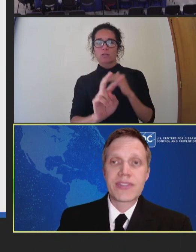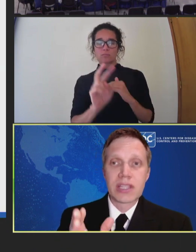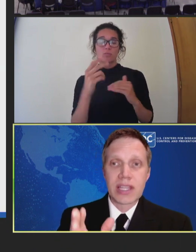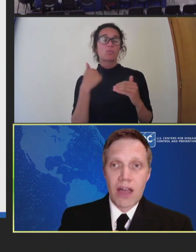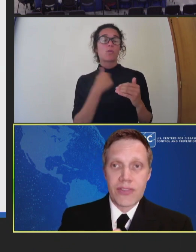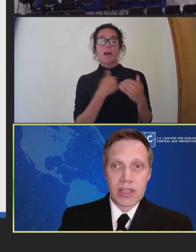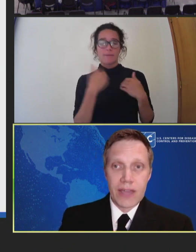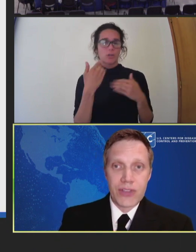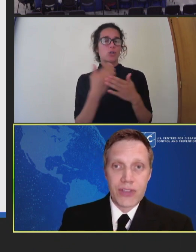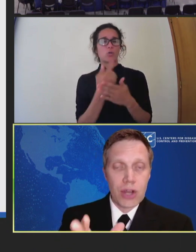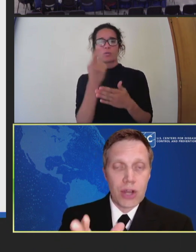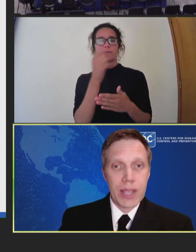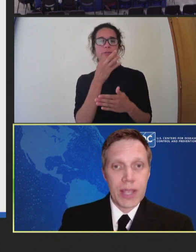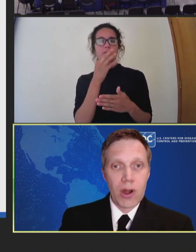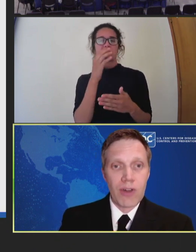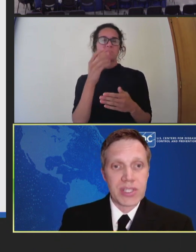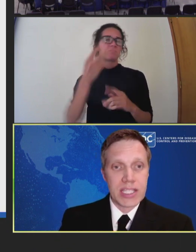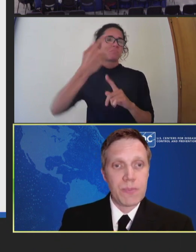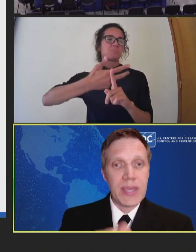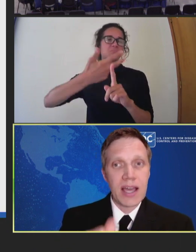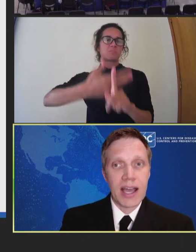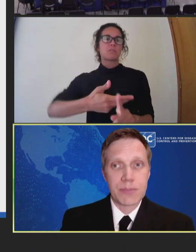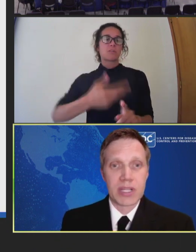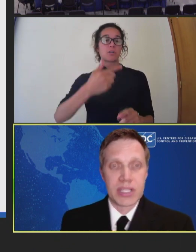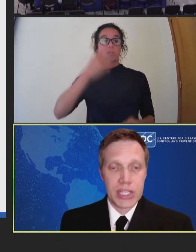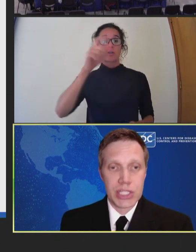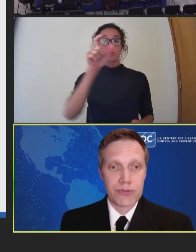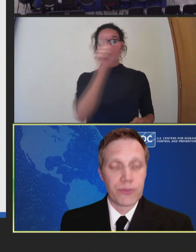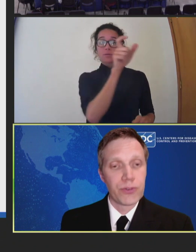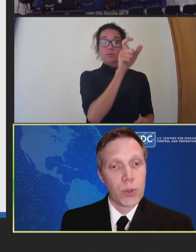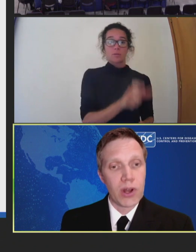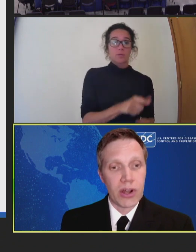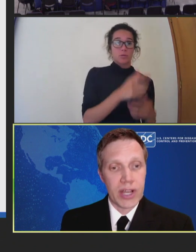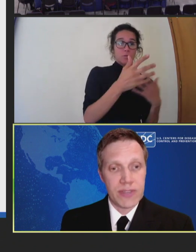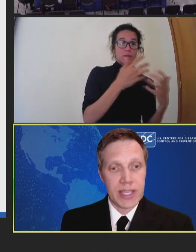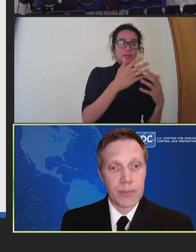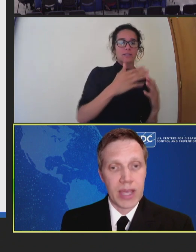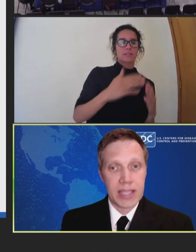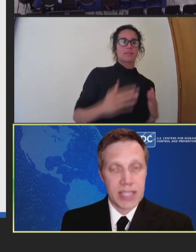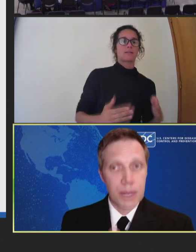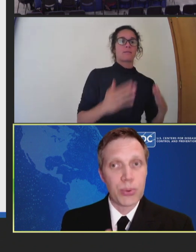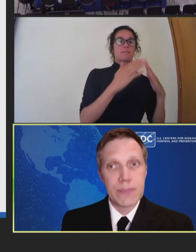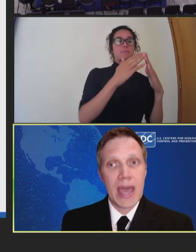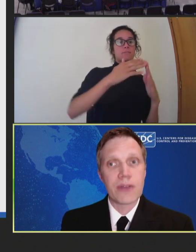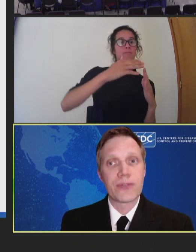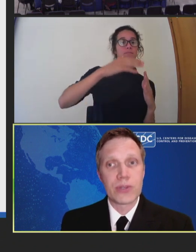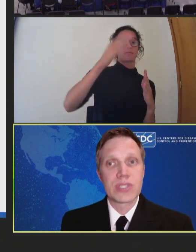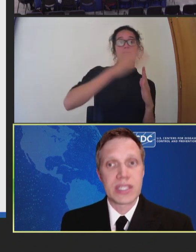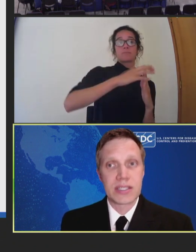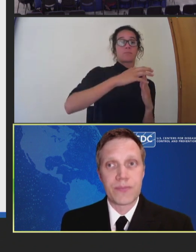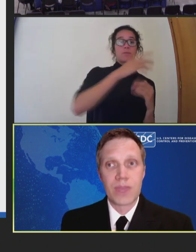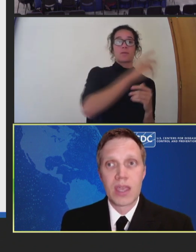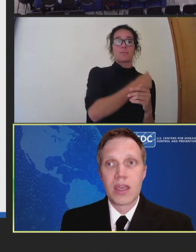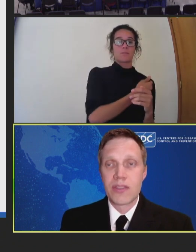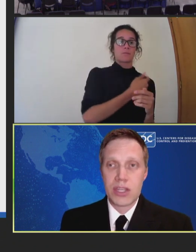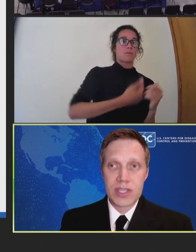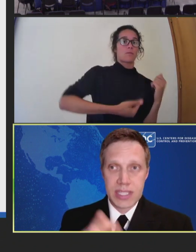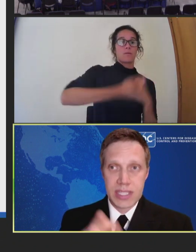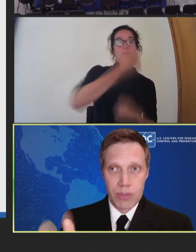the -- on the left there, that gray bar represents peak hospitalizations from flu and RSV combined and a pretty bad flu season. And you can see in the middle,